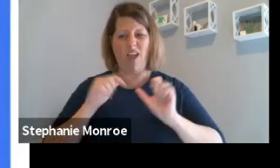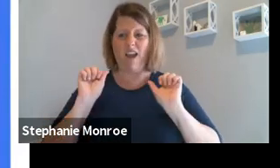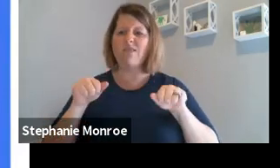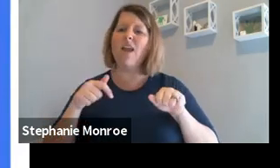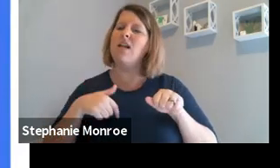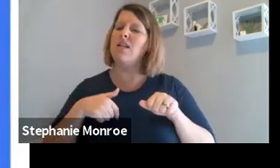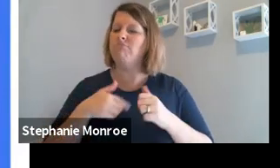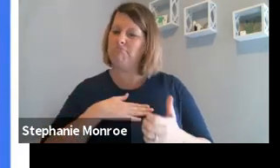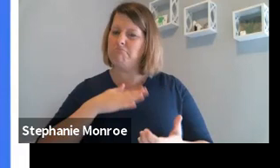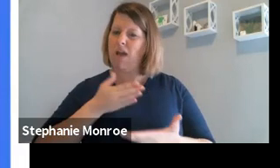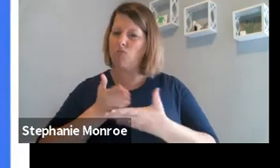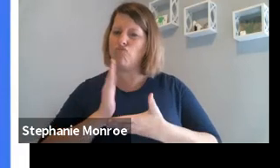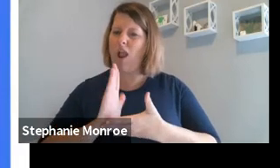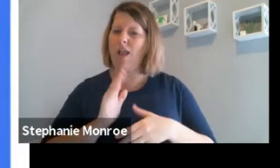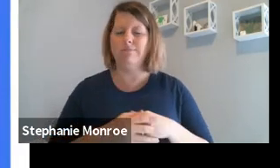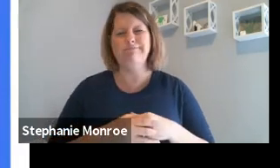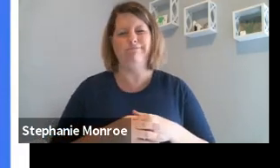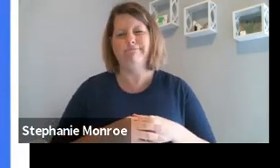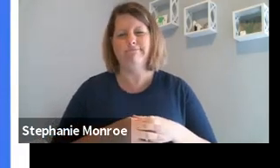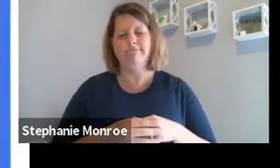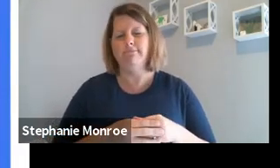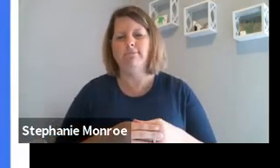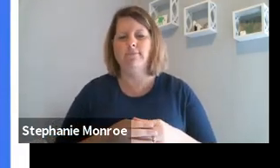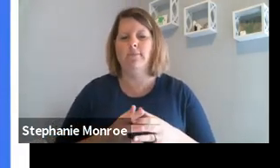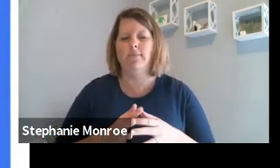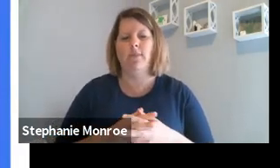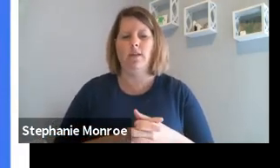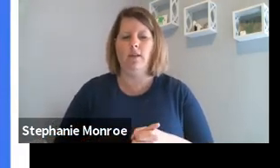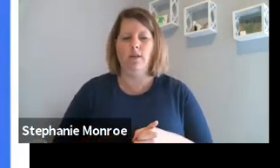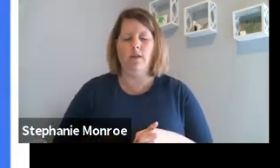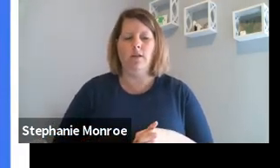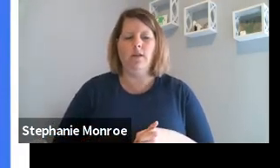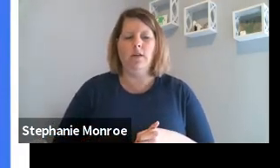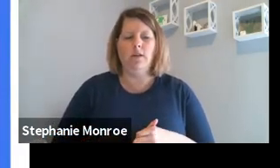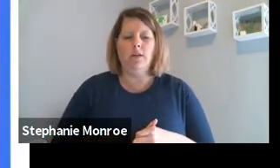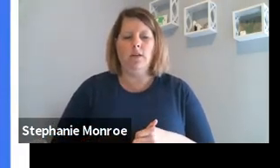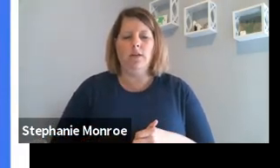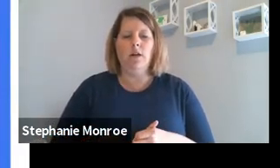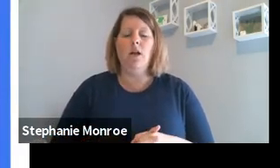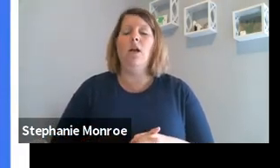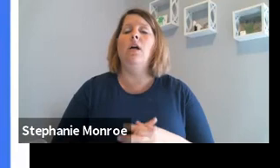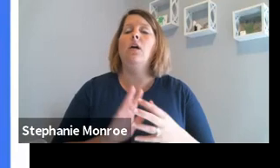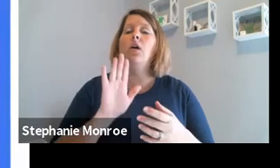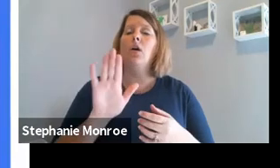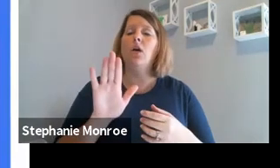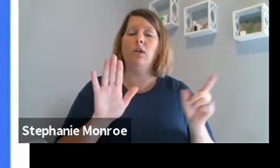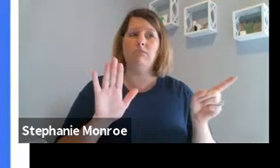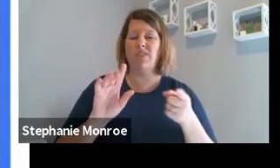it is that they're doing, under the label of entitlement. Friends and family dislike the abuser.